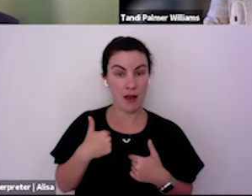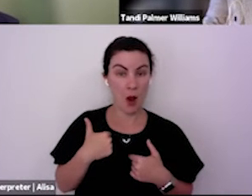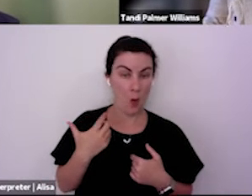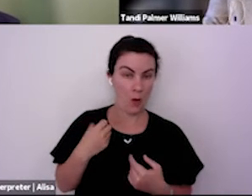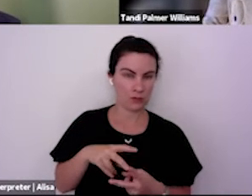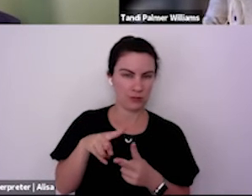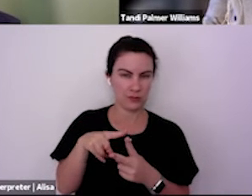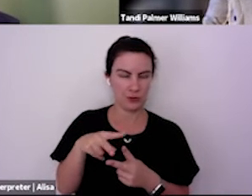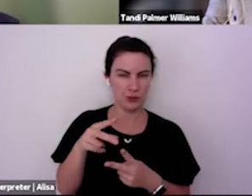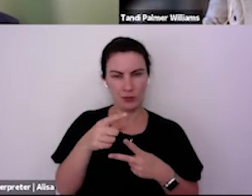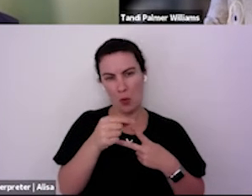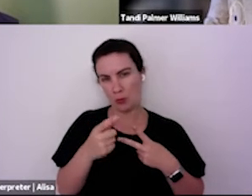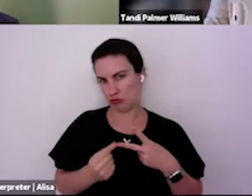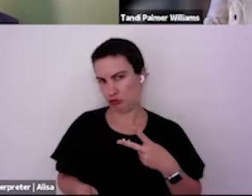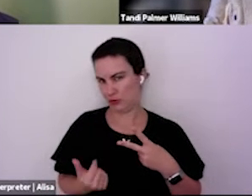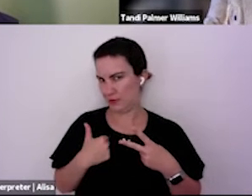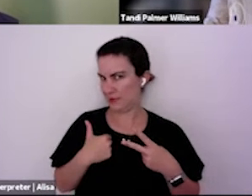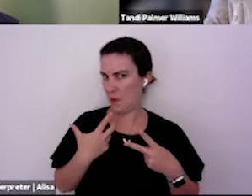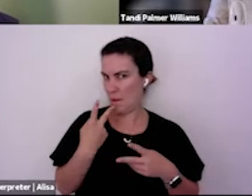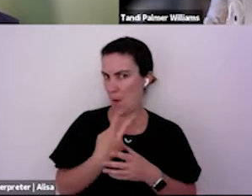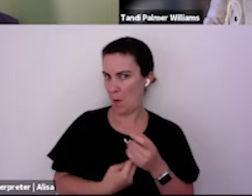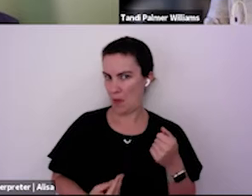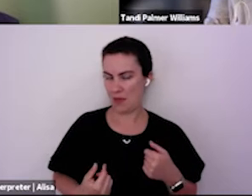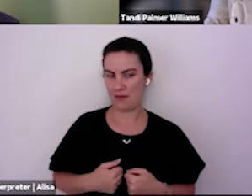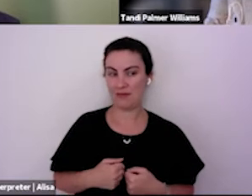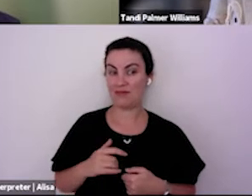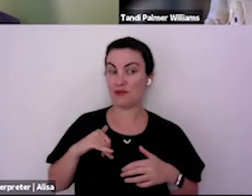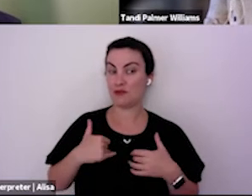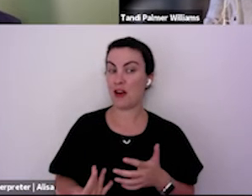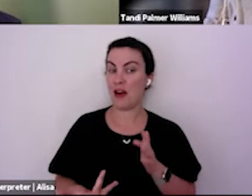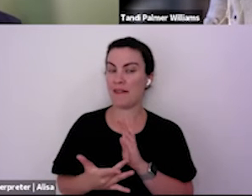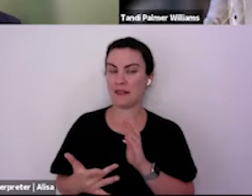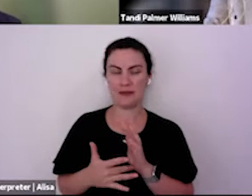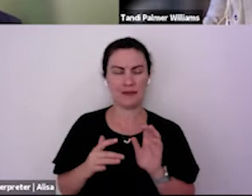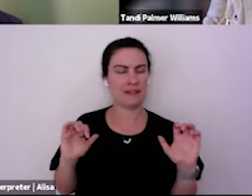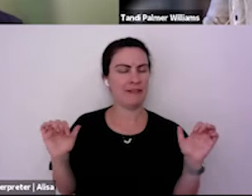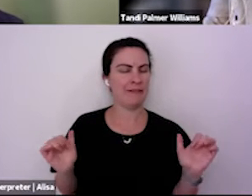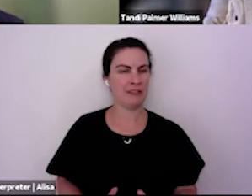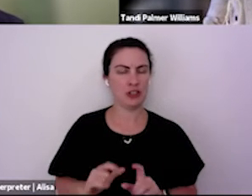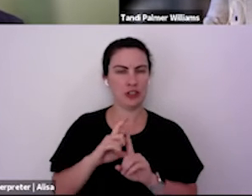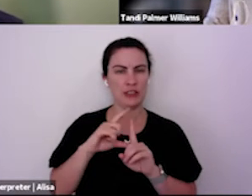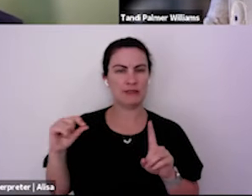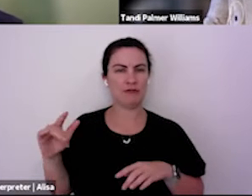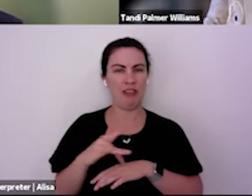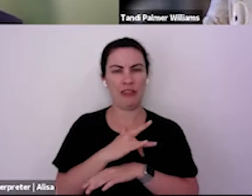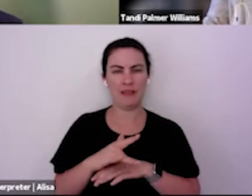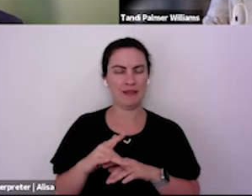And then tired of tech say things like, I cannot watch anymore digital theater. I'm all tapped out and have disengaged sadly from the platform.